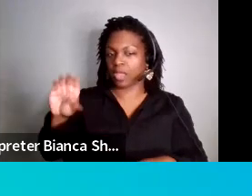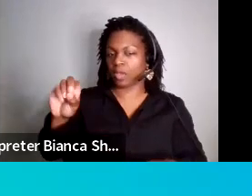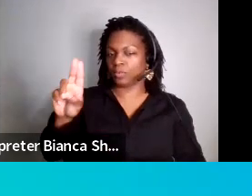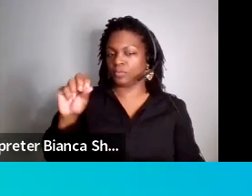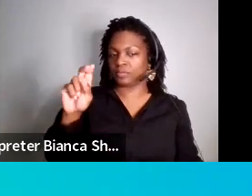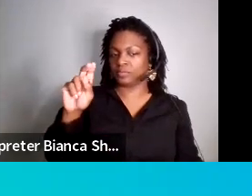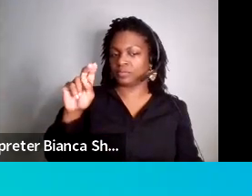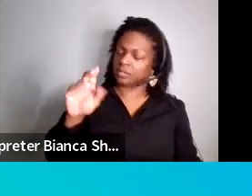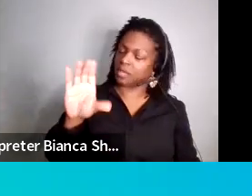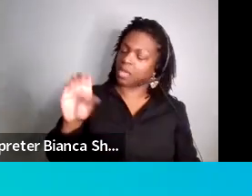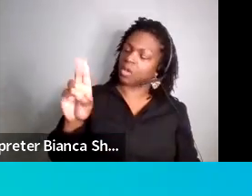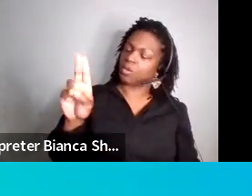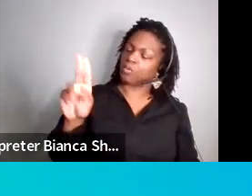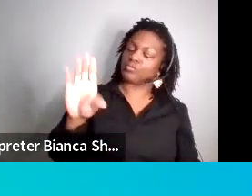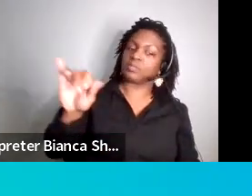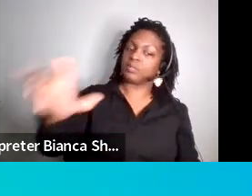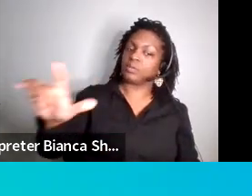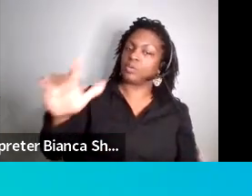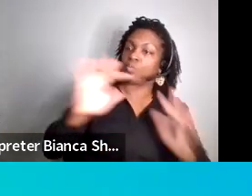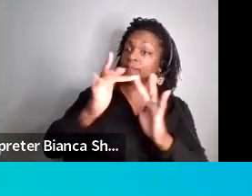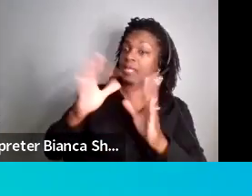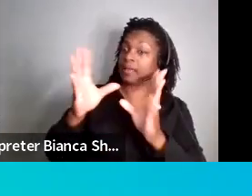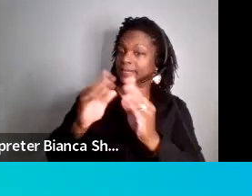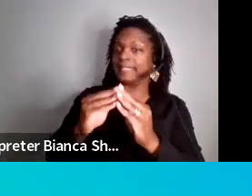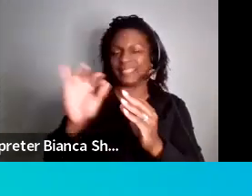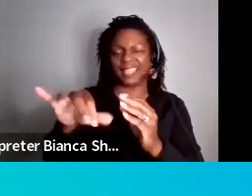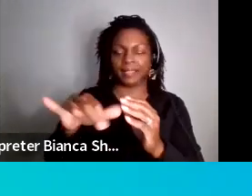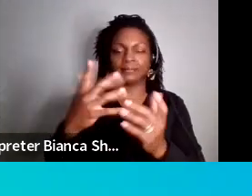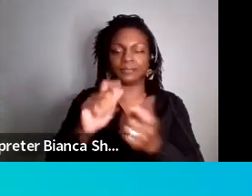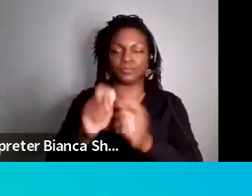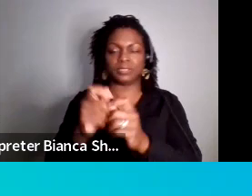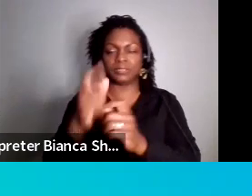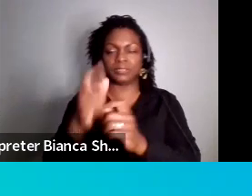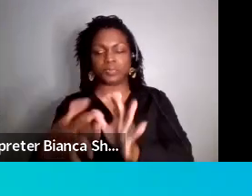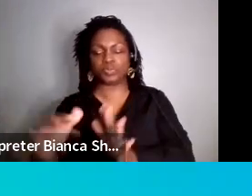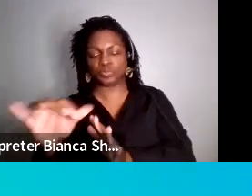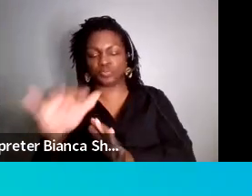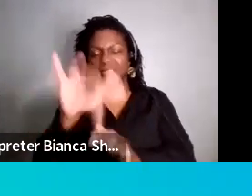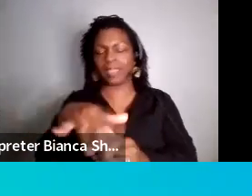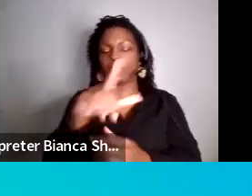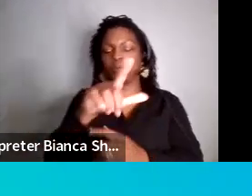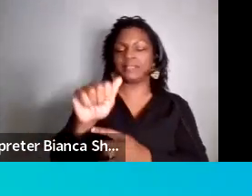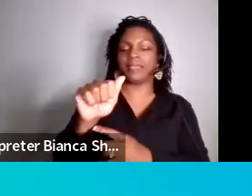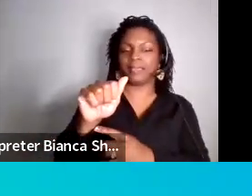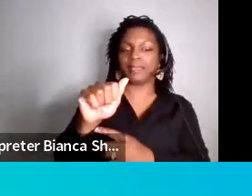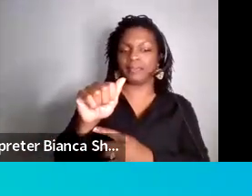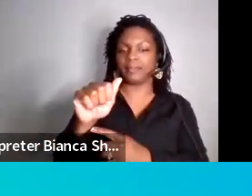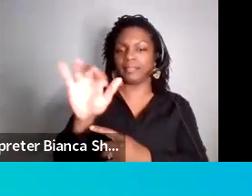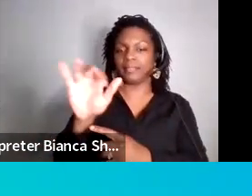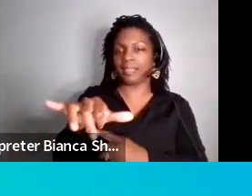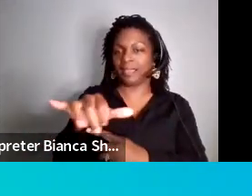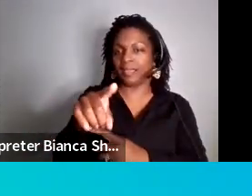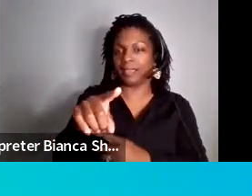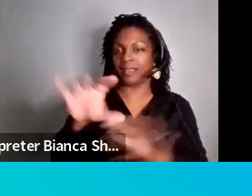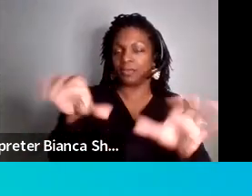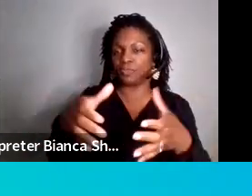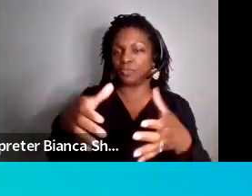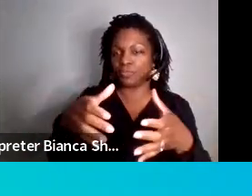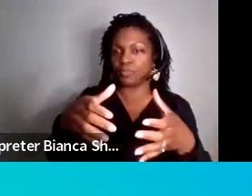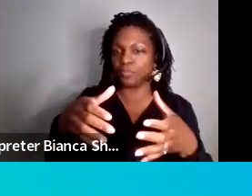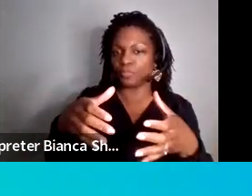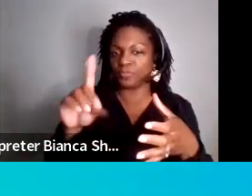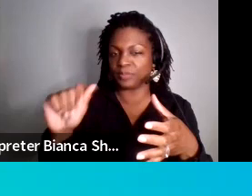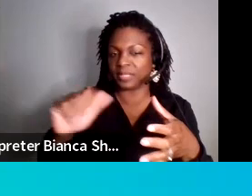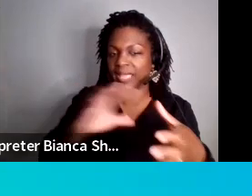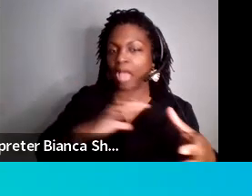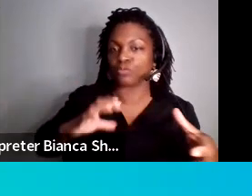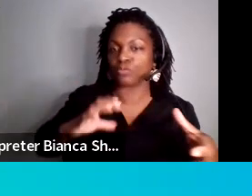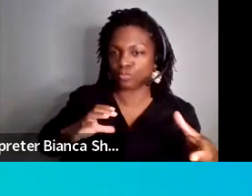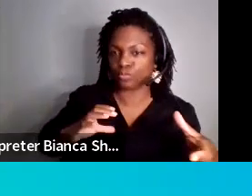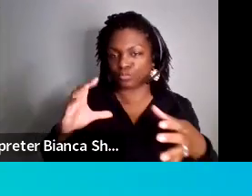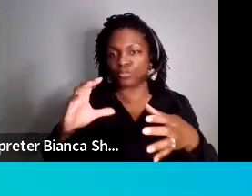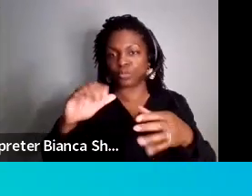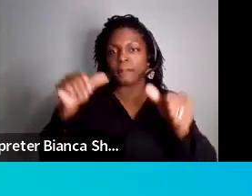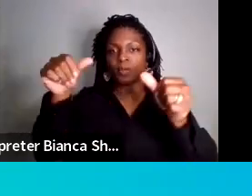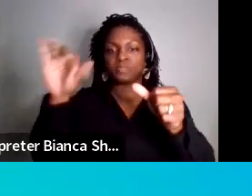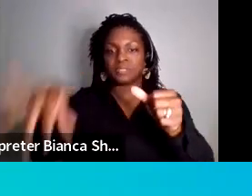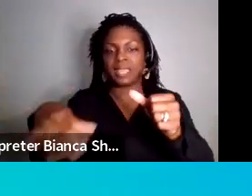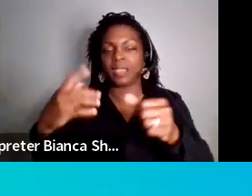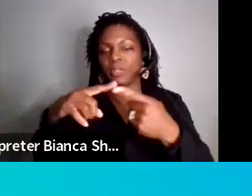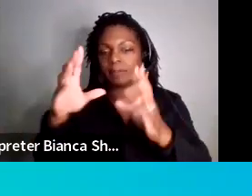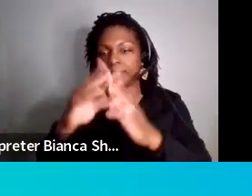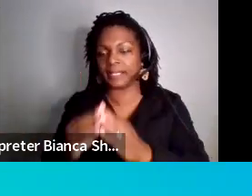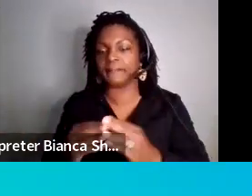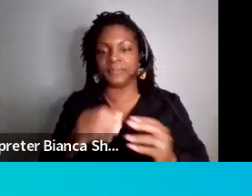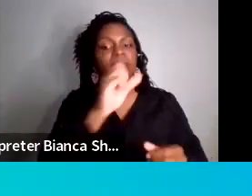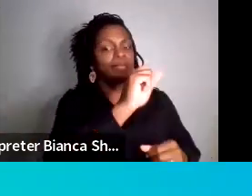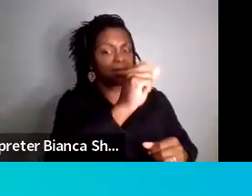I don't know if the the next meeting has been posted yet, but I think it will be posted probably this week, the next meeting date, and time in the chat on the August fourth from one to